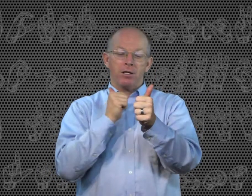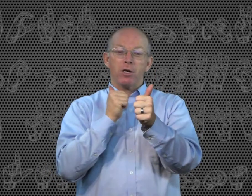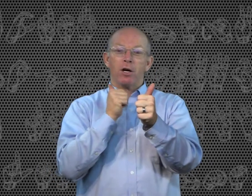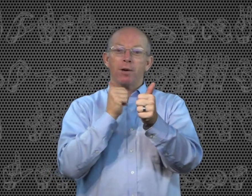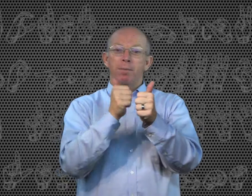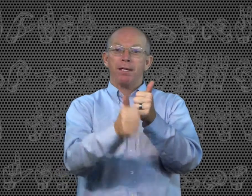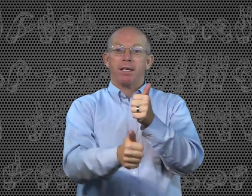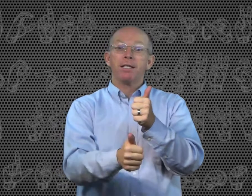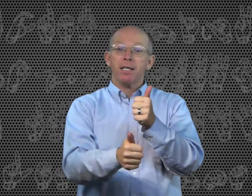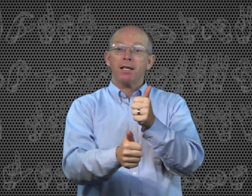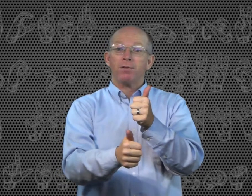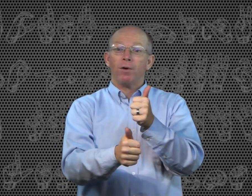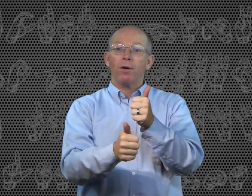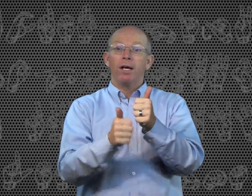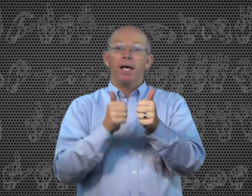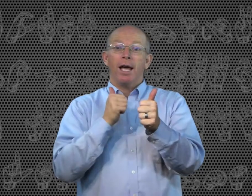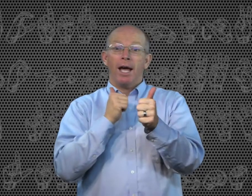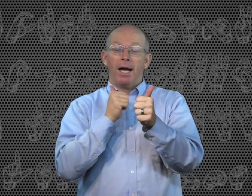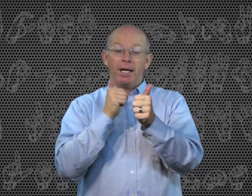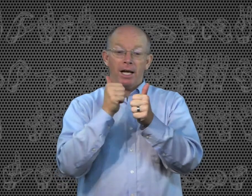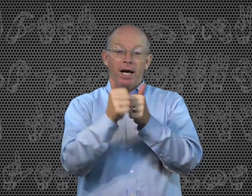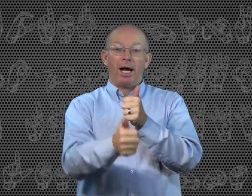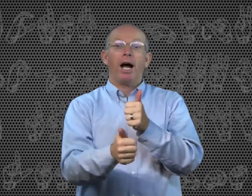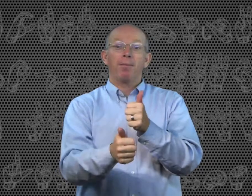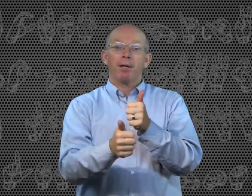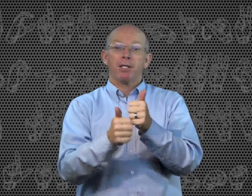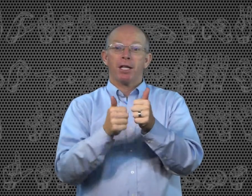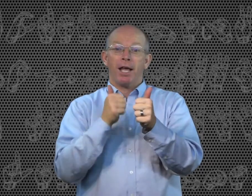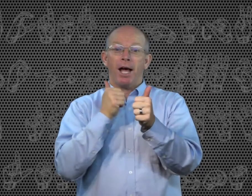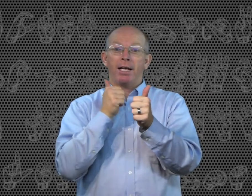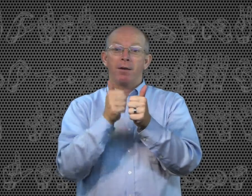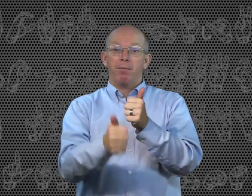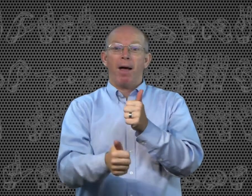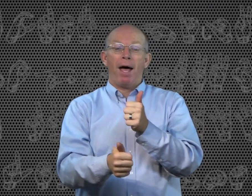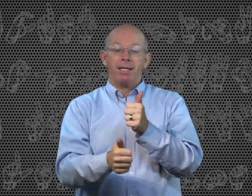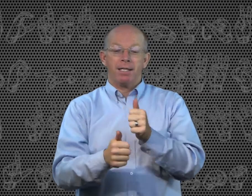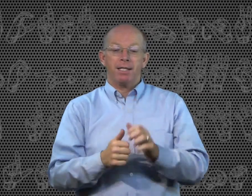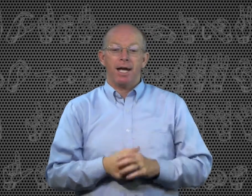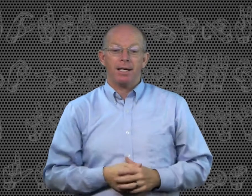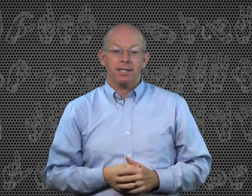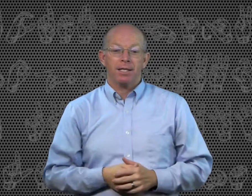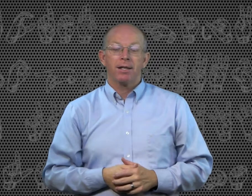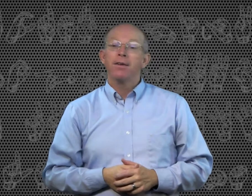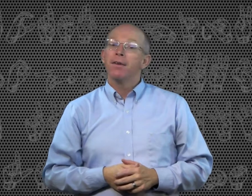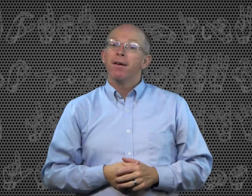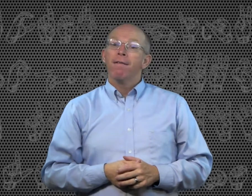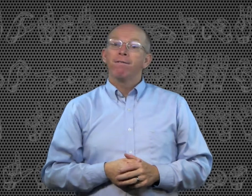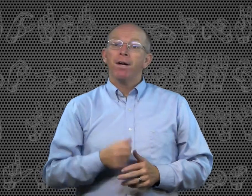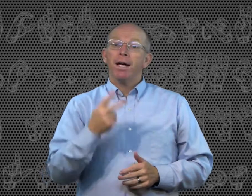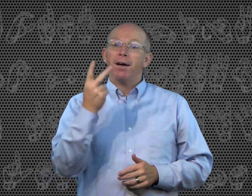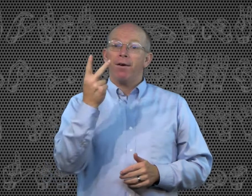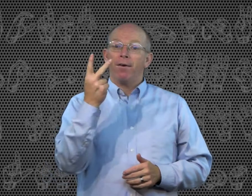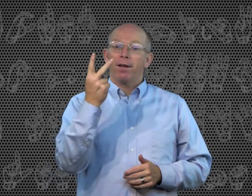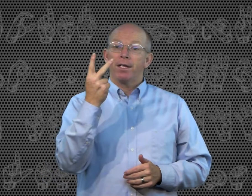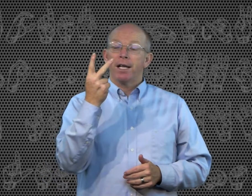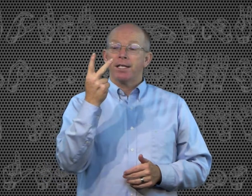You are going to be successful in accomplishing that. PASS the test. FAIL